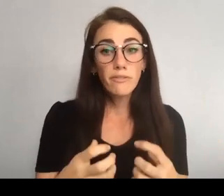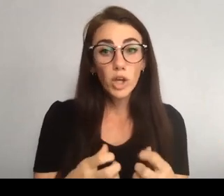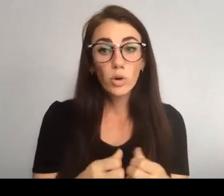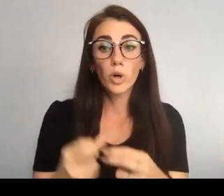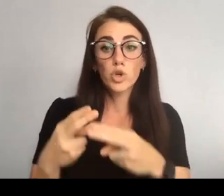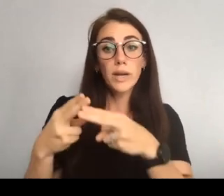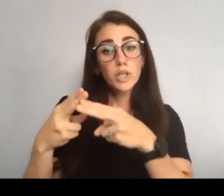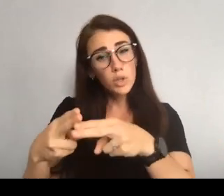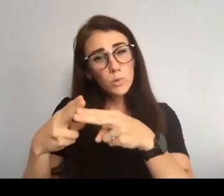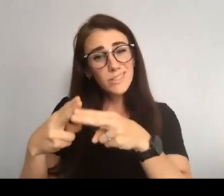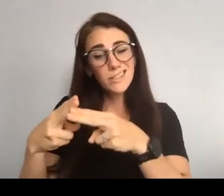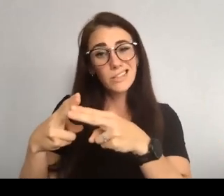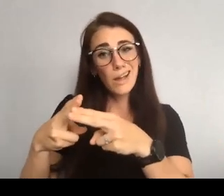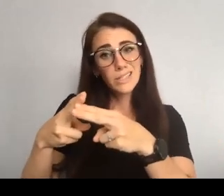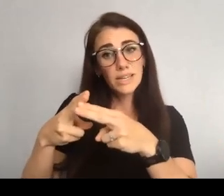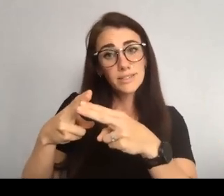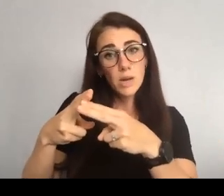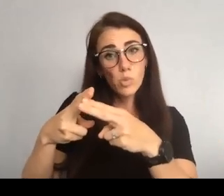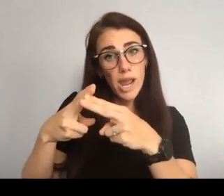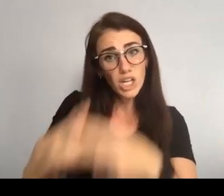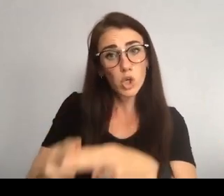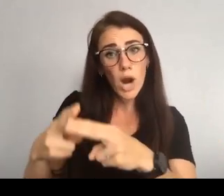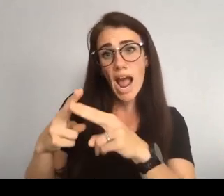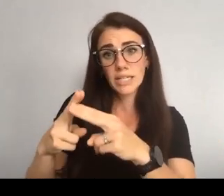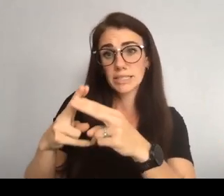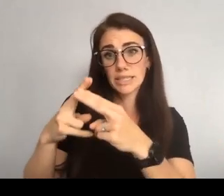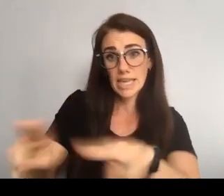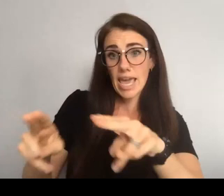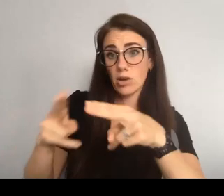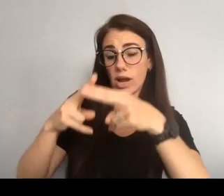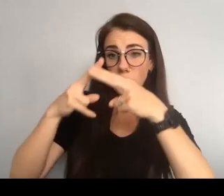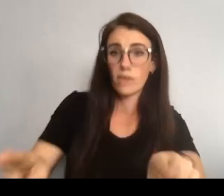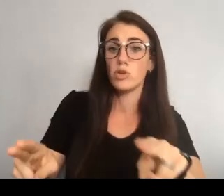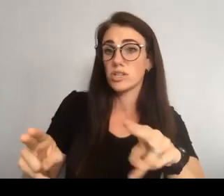of you were trying to use this sign to in some way crack the egg right? if you just